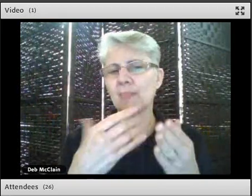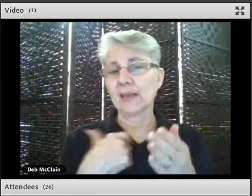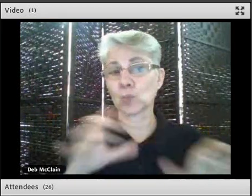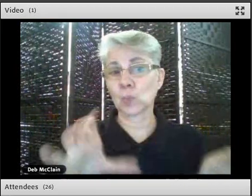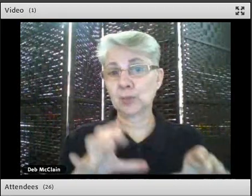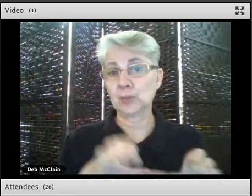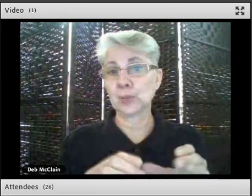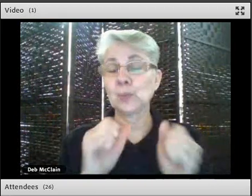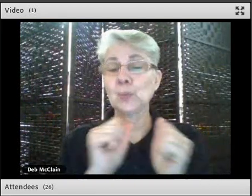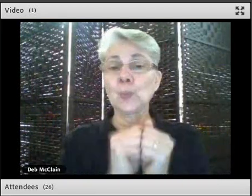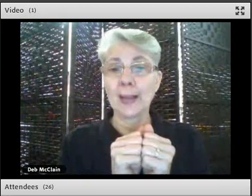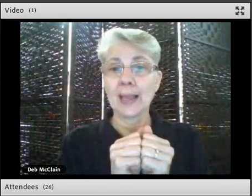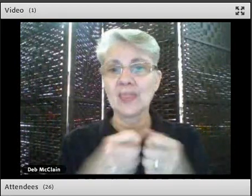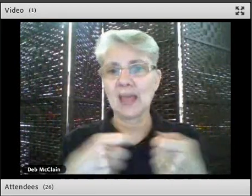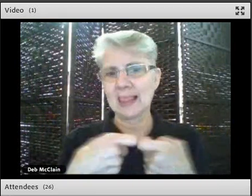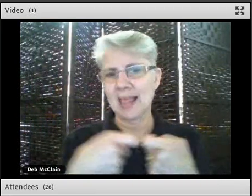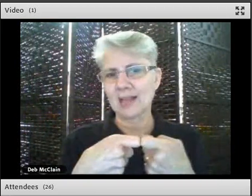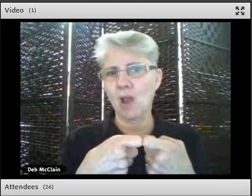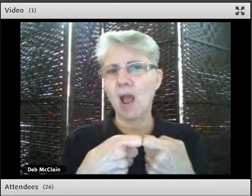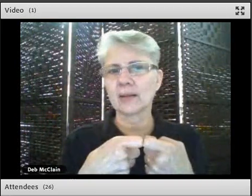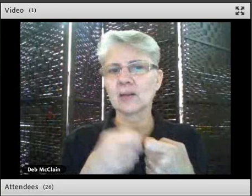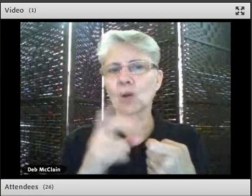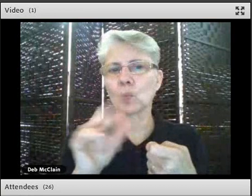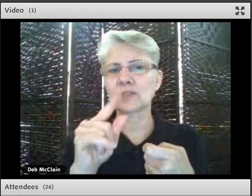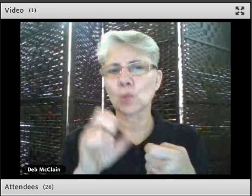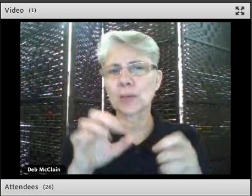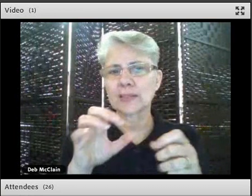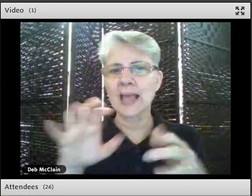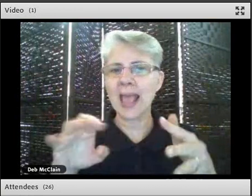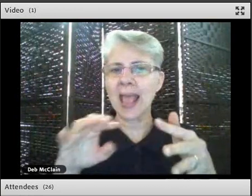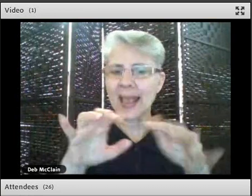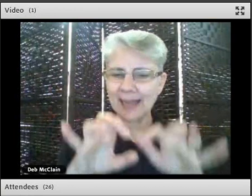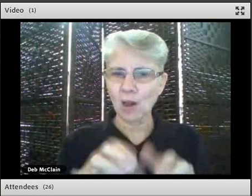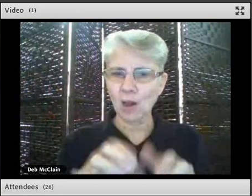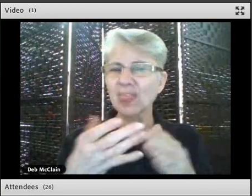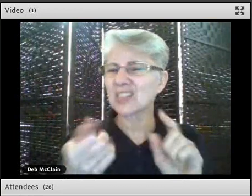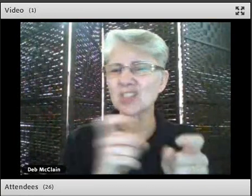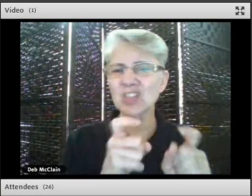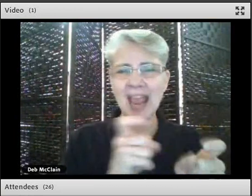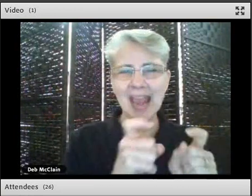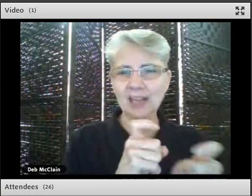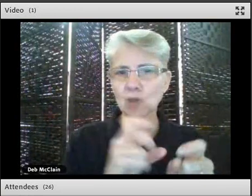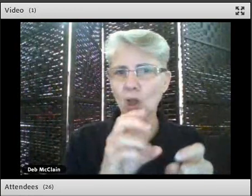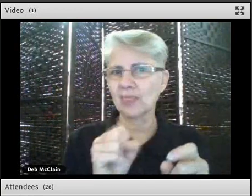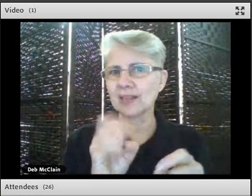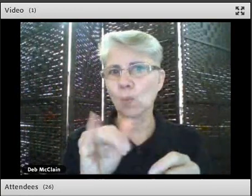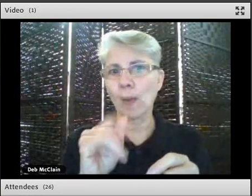So, RDA is asking us to prefer what we see on the screen,